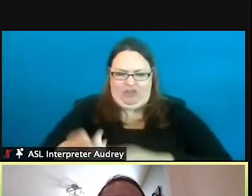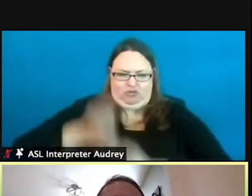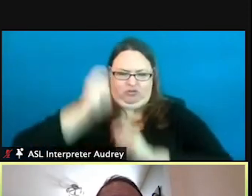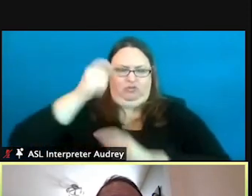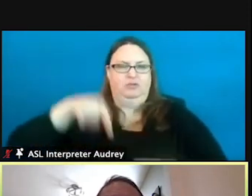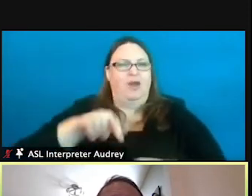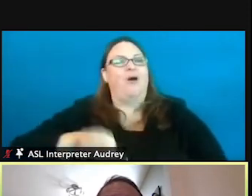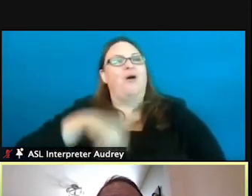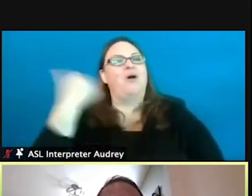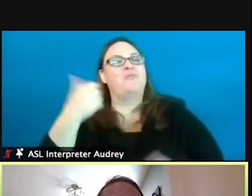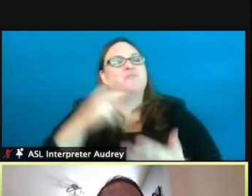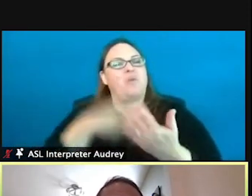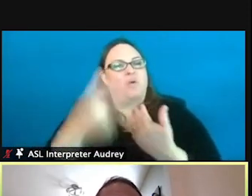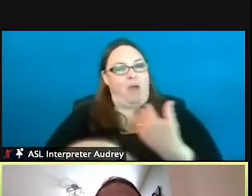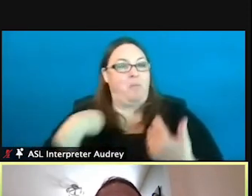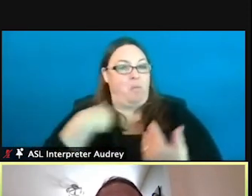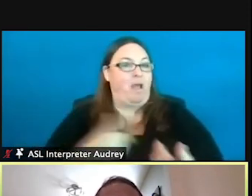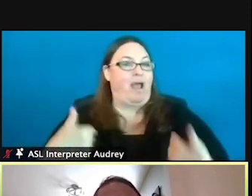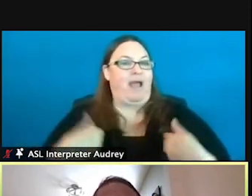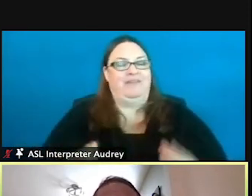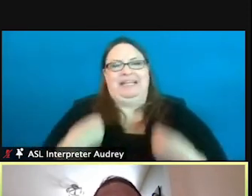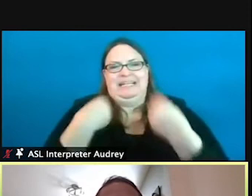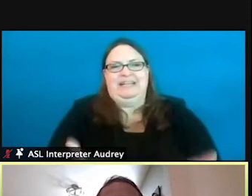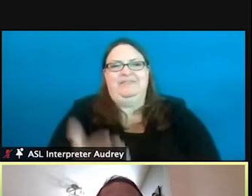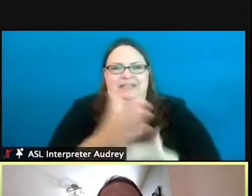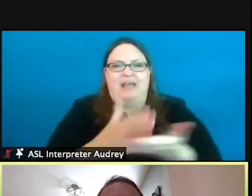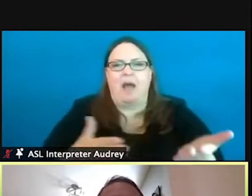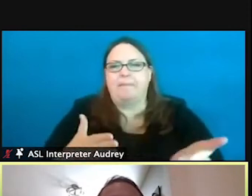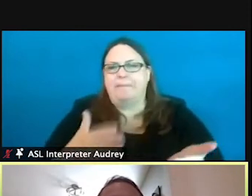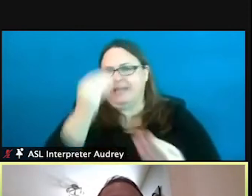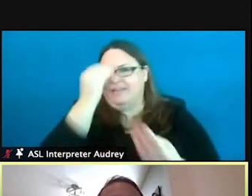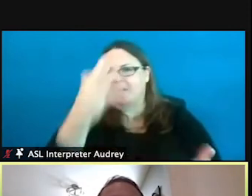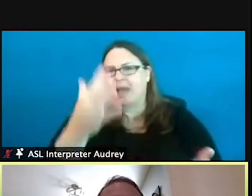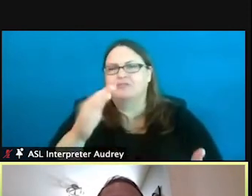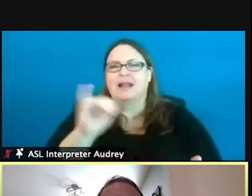Another program that we have that gives you some spatial information is under MiFISH or